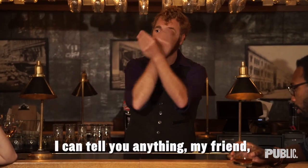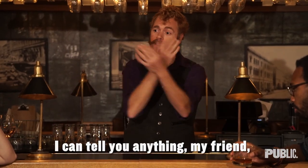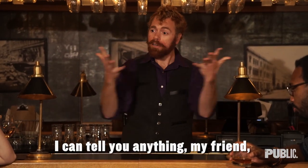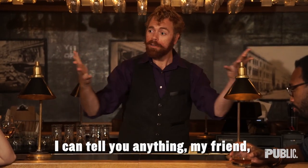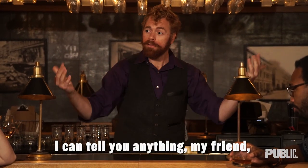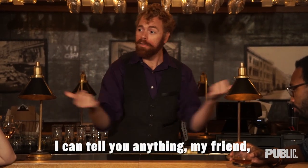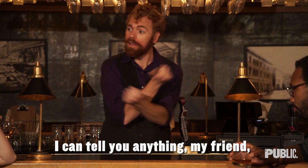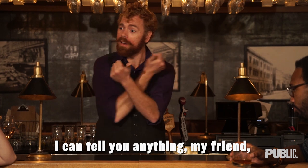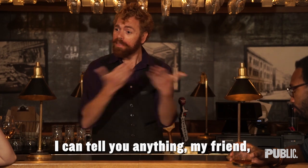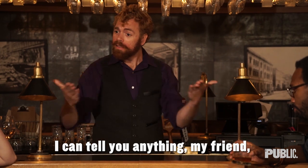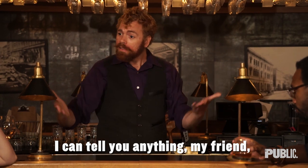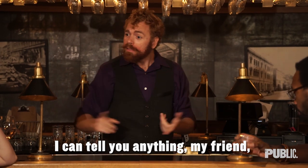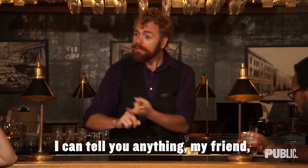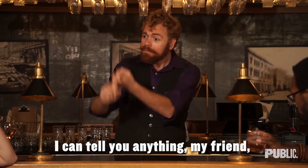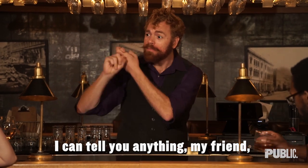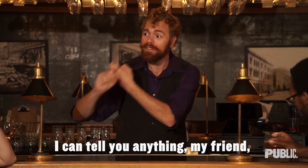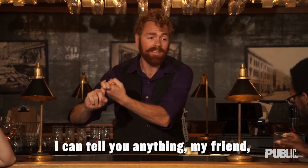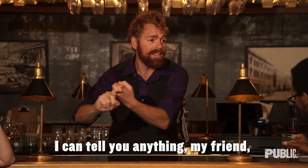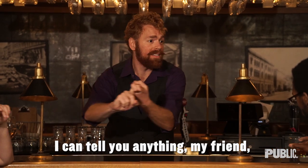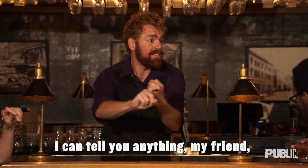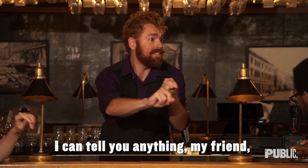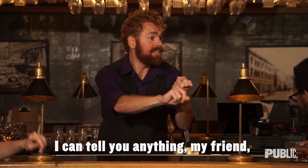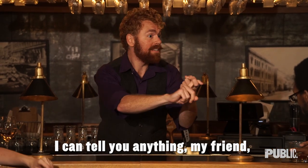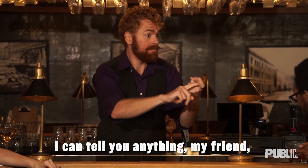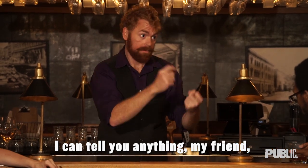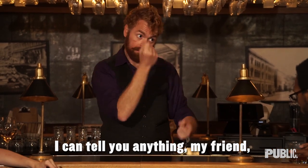(SINGING) I can tell you anything, my friend,